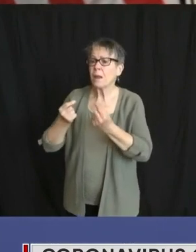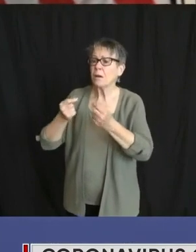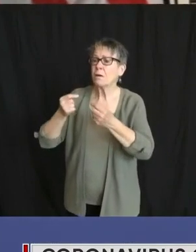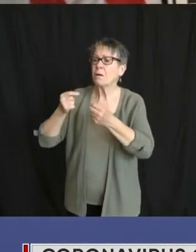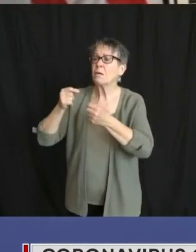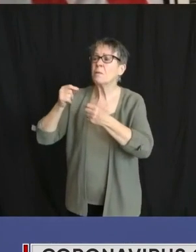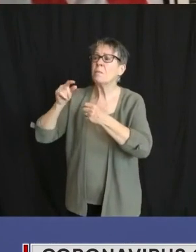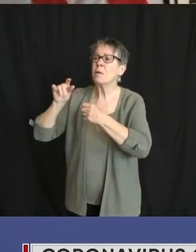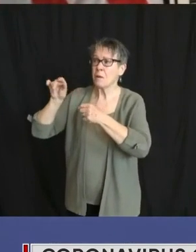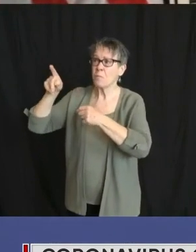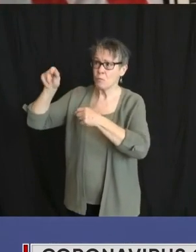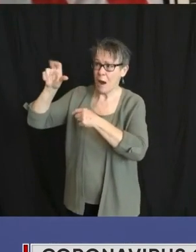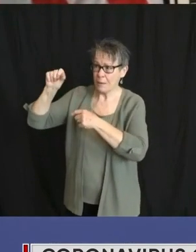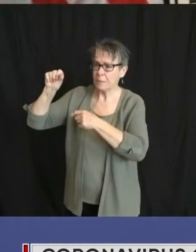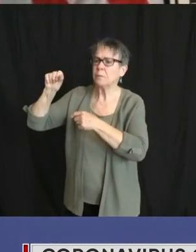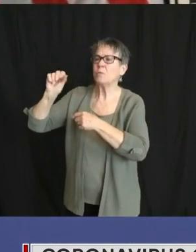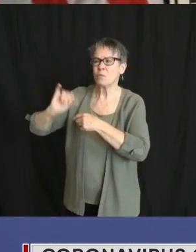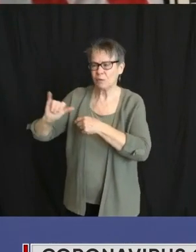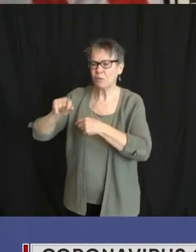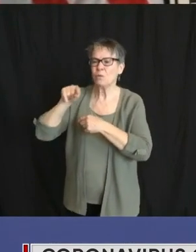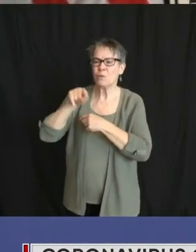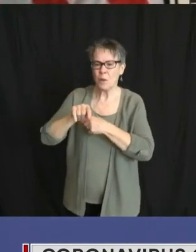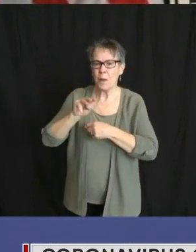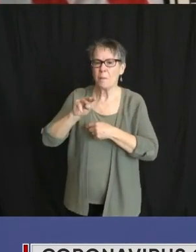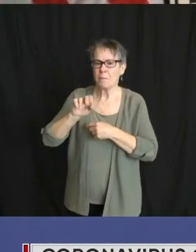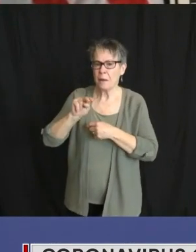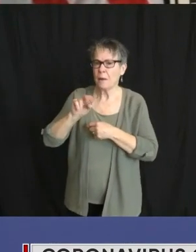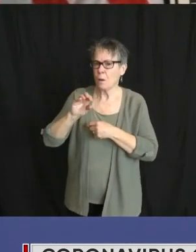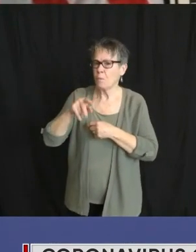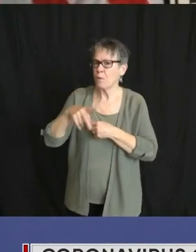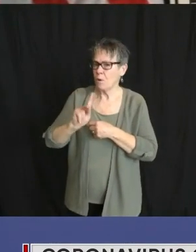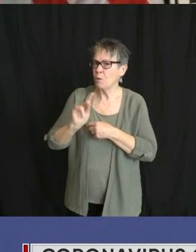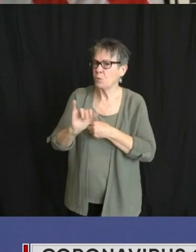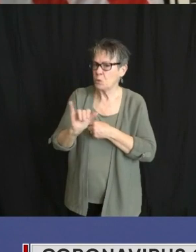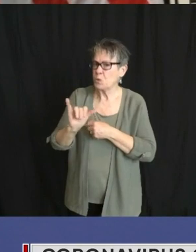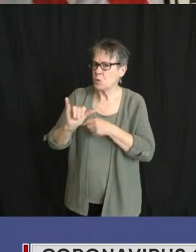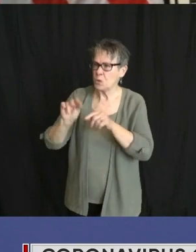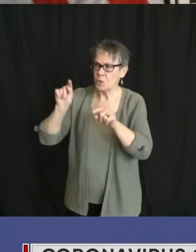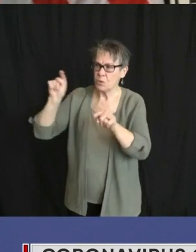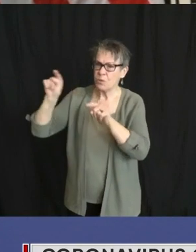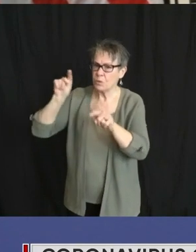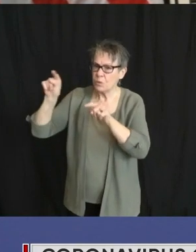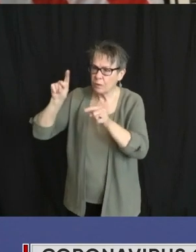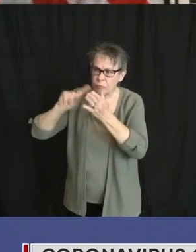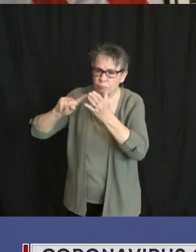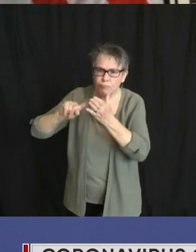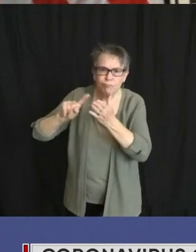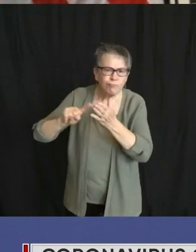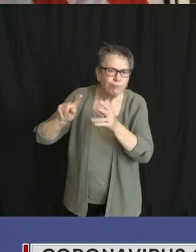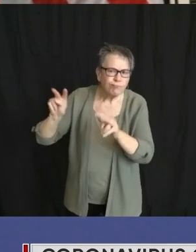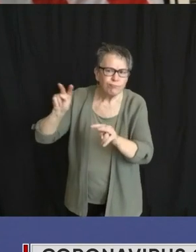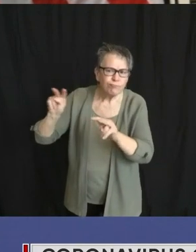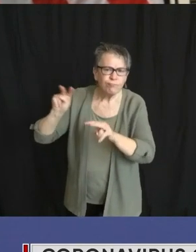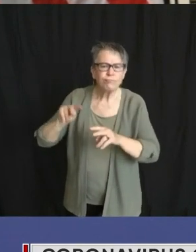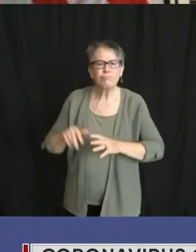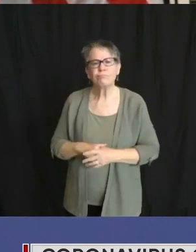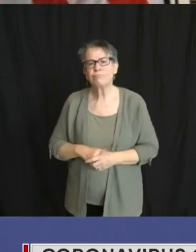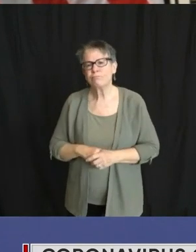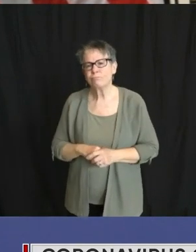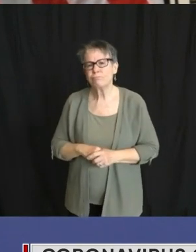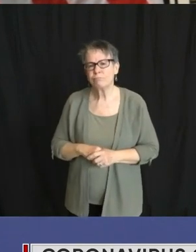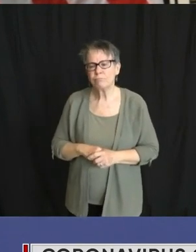NOT ONLY PARAMUS BUT ALSO PARK.